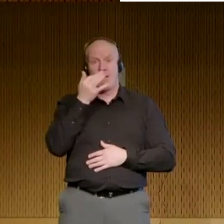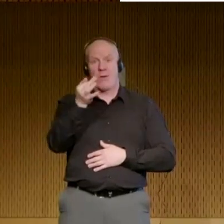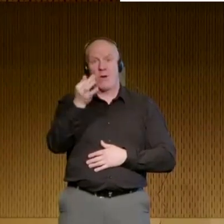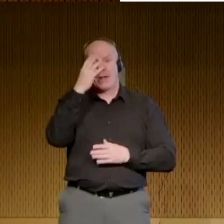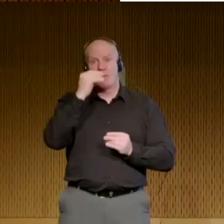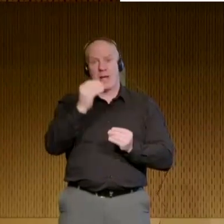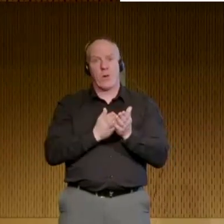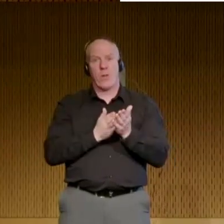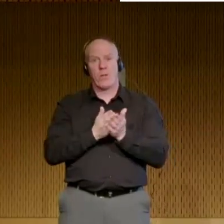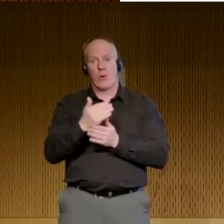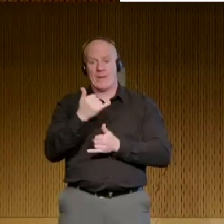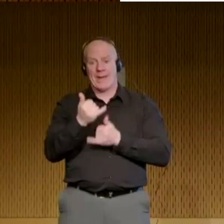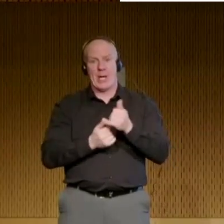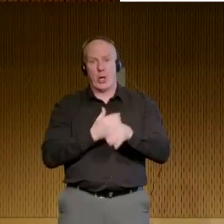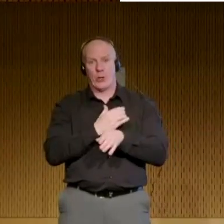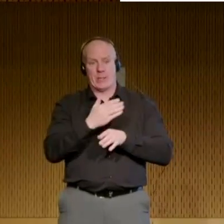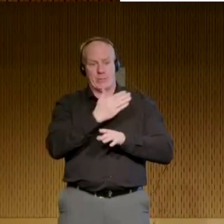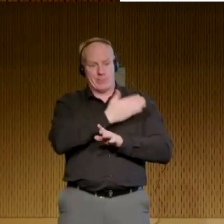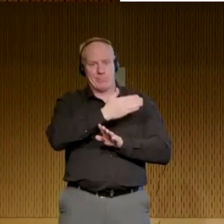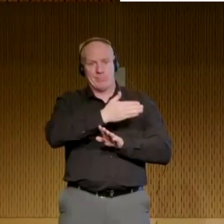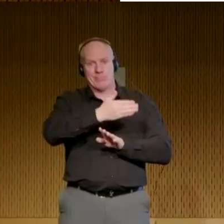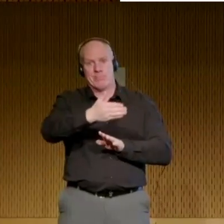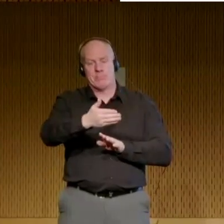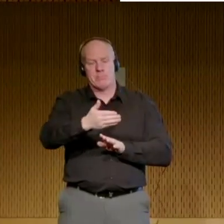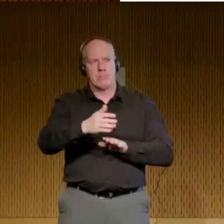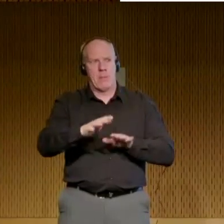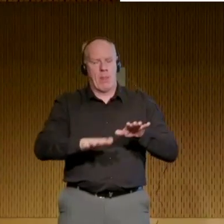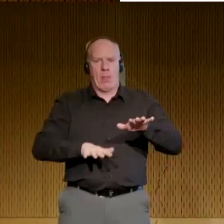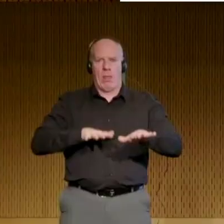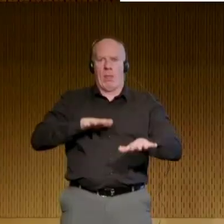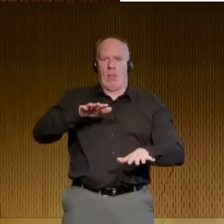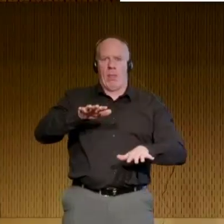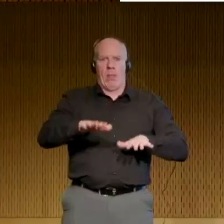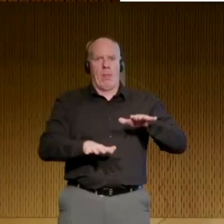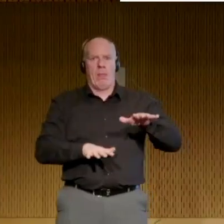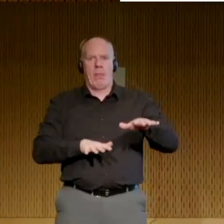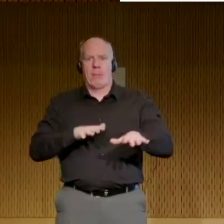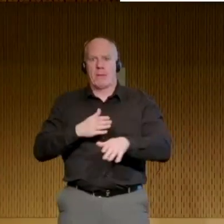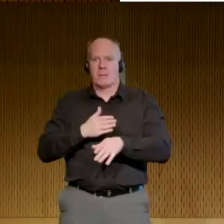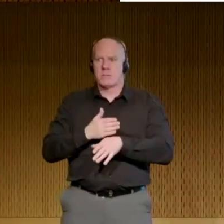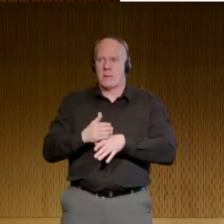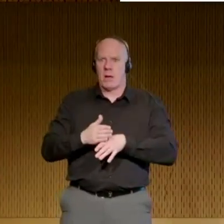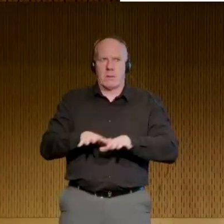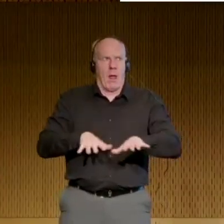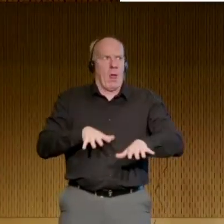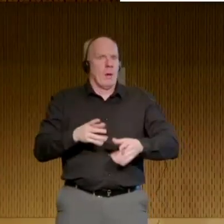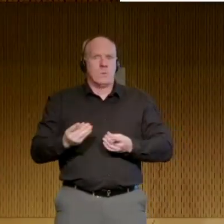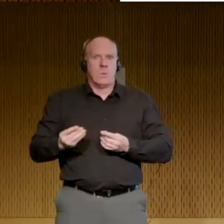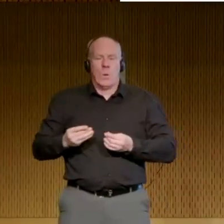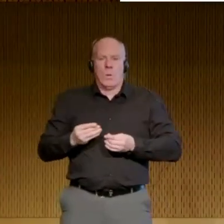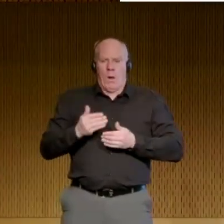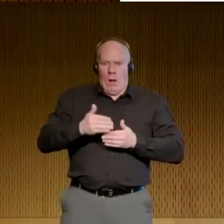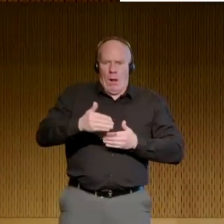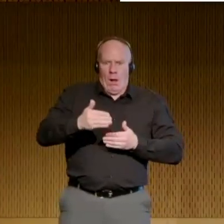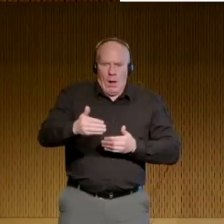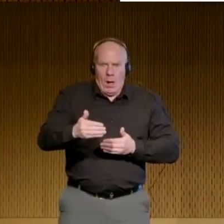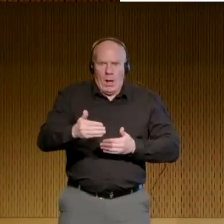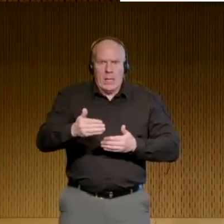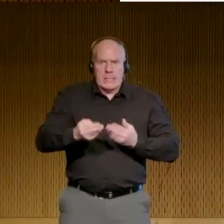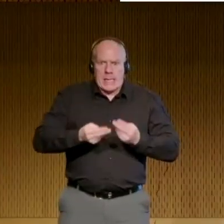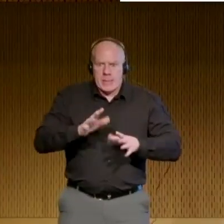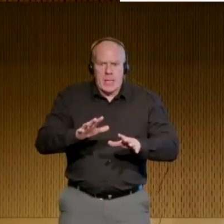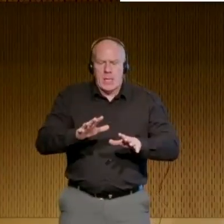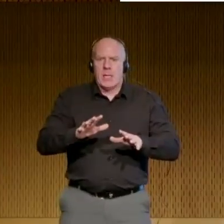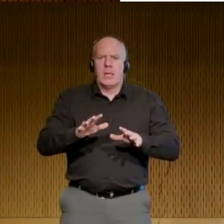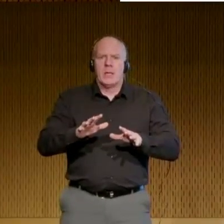the year and it can be daunting for people starting off and to support the goals too,